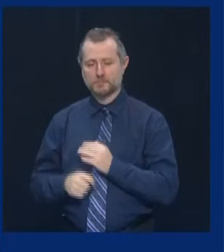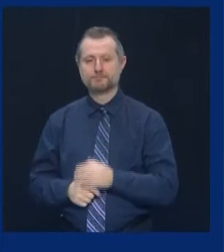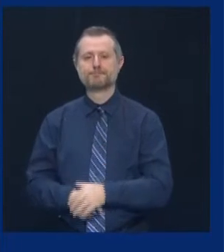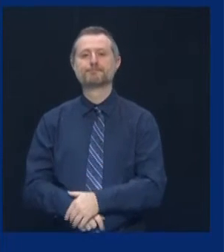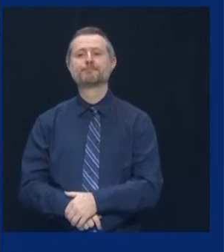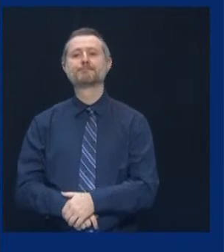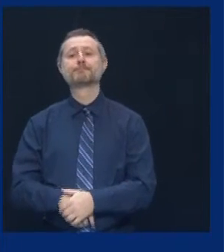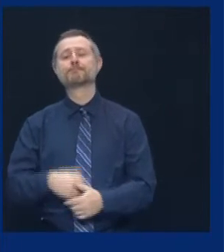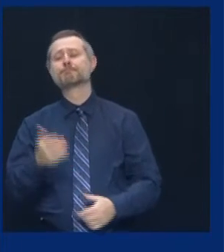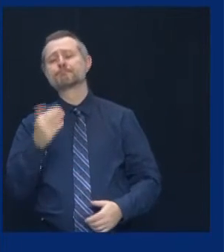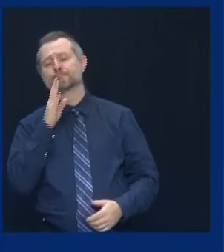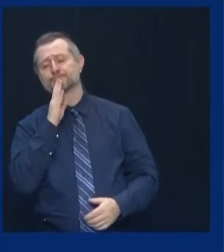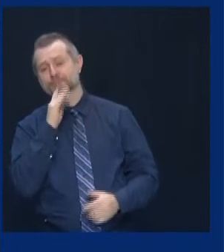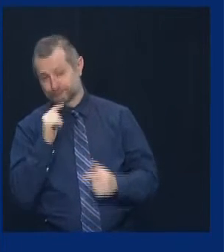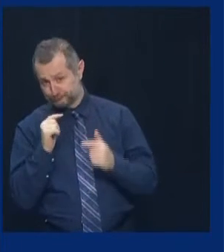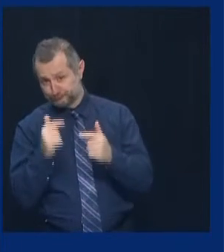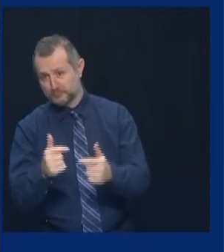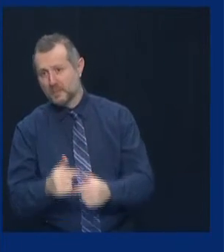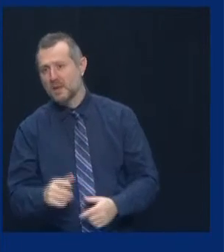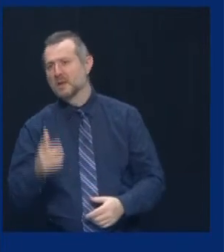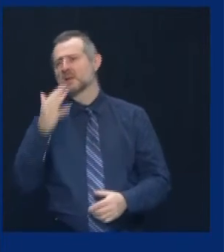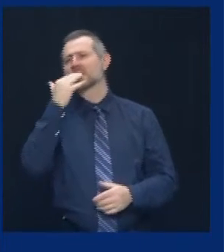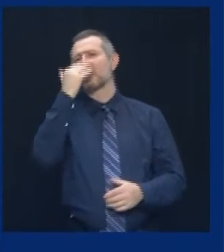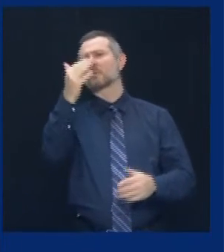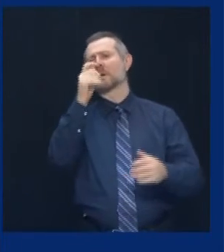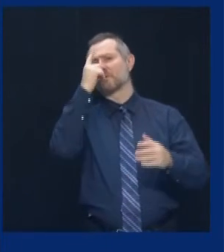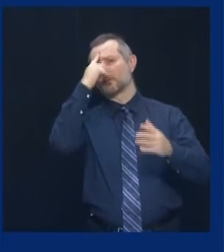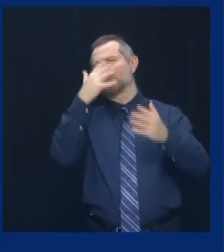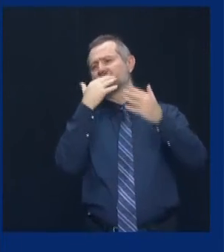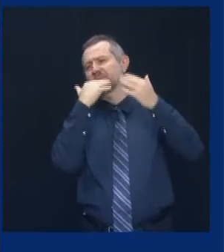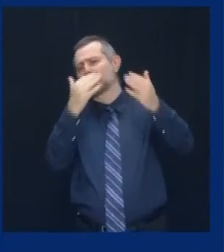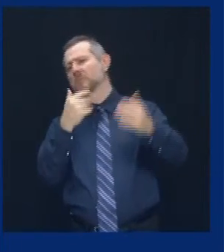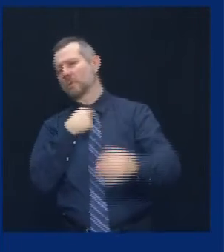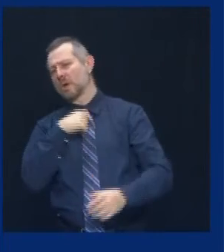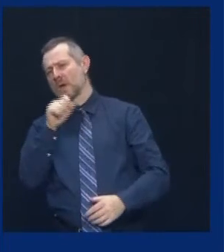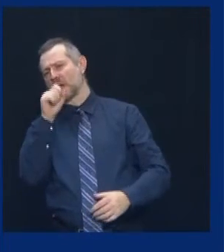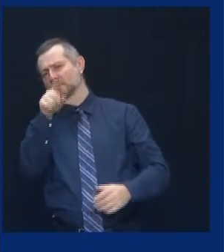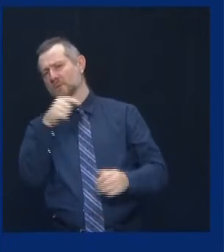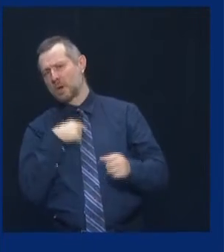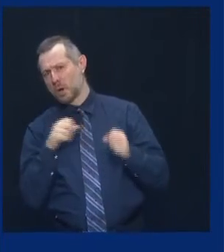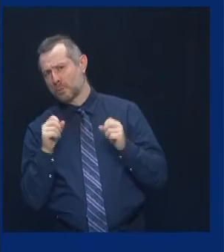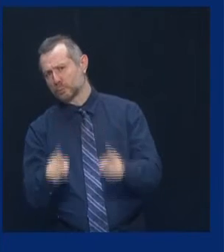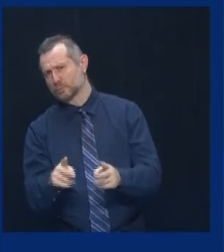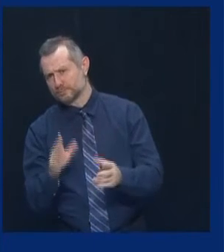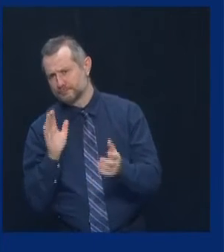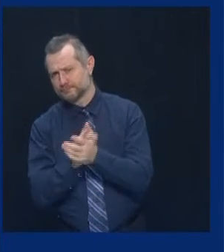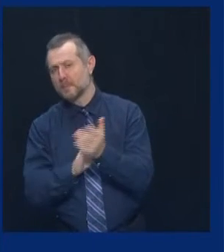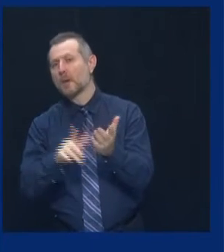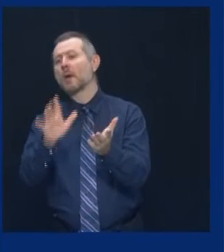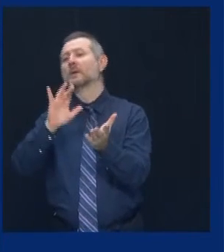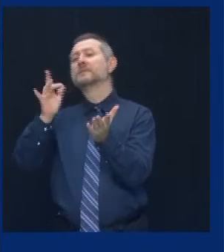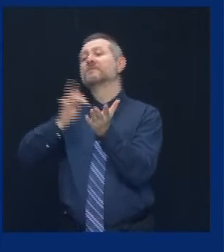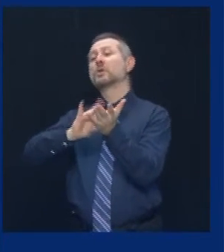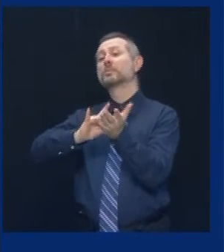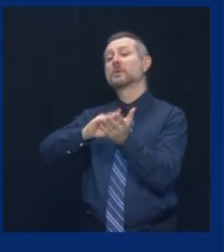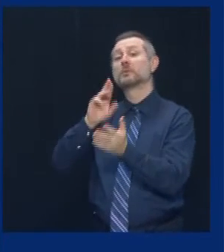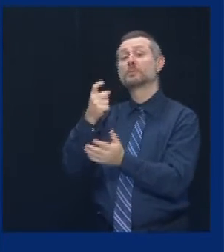YOUR LINE IS NOW OPEN. PLEASE UNMUTE YOUR MICROPHONE.